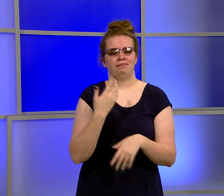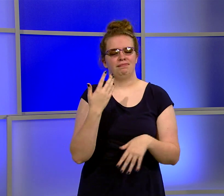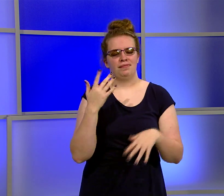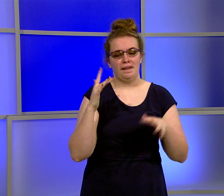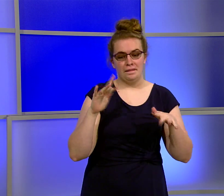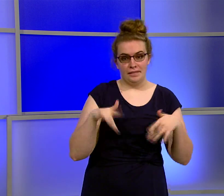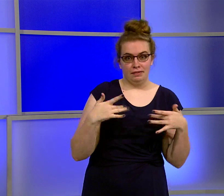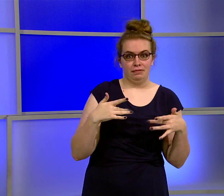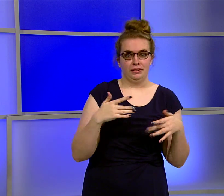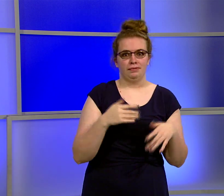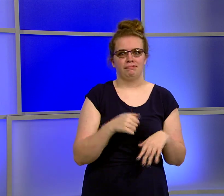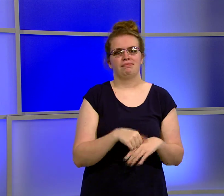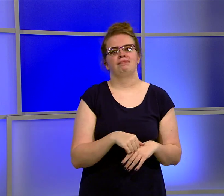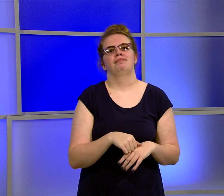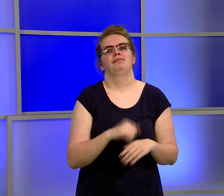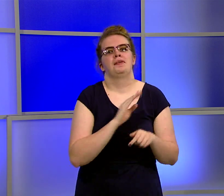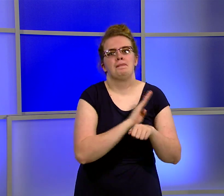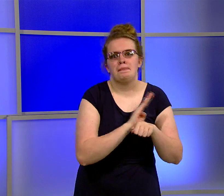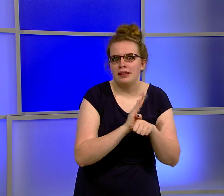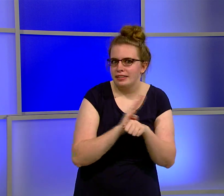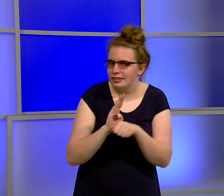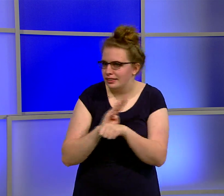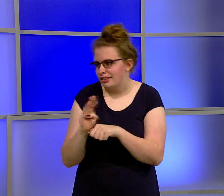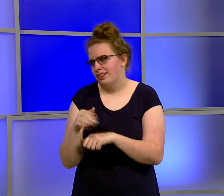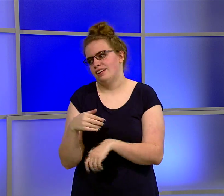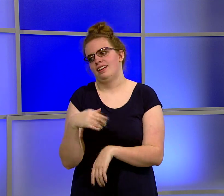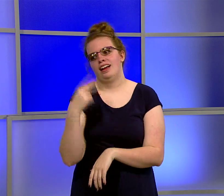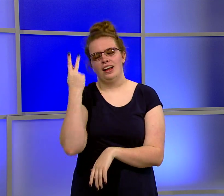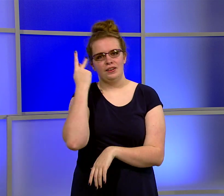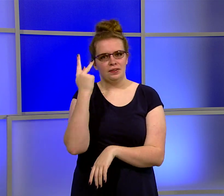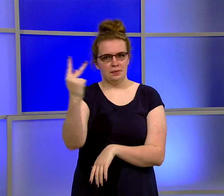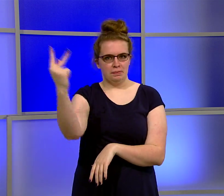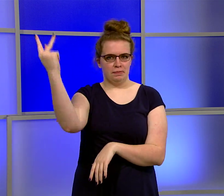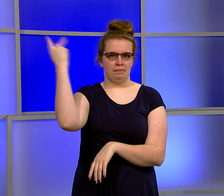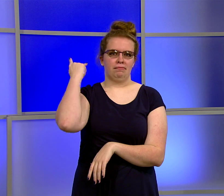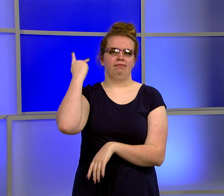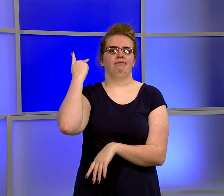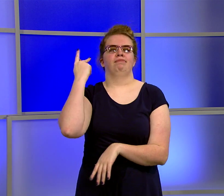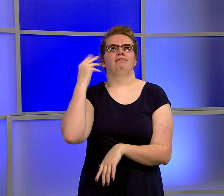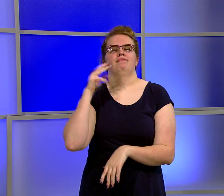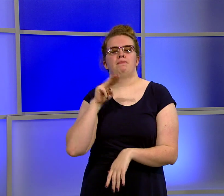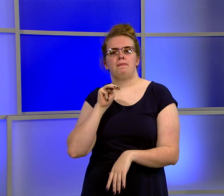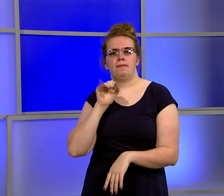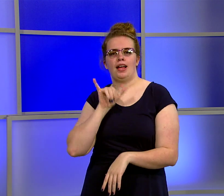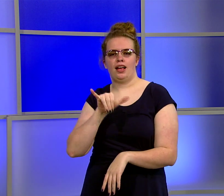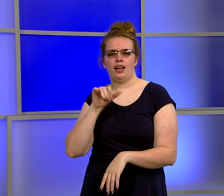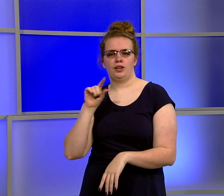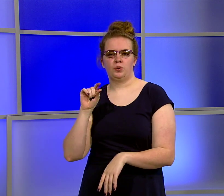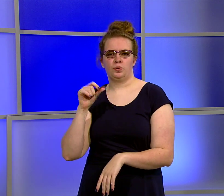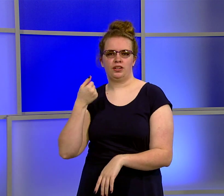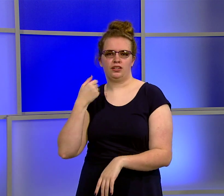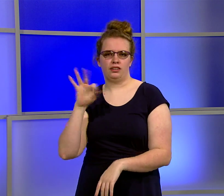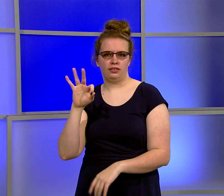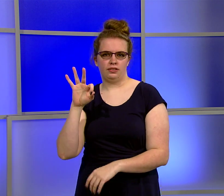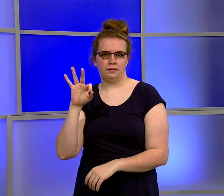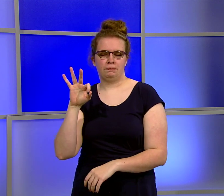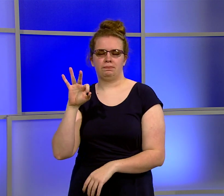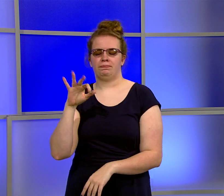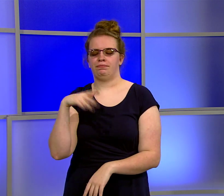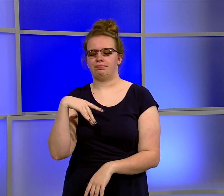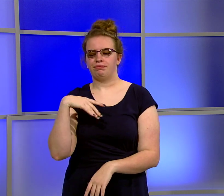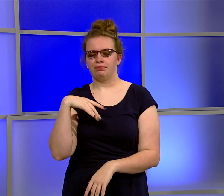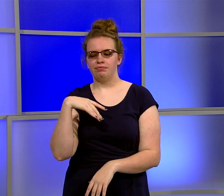these past two years have been eventful to say the least i remember being scared and nervous